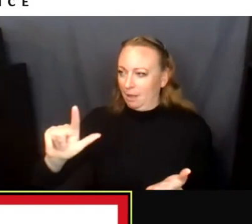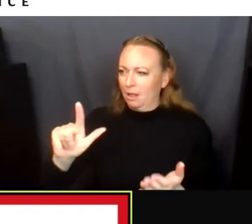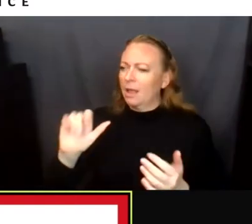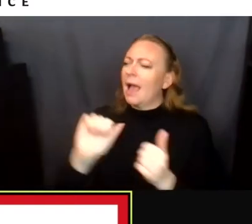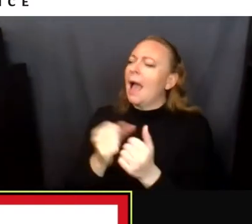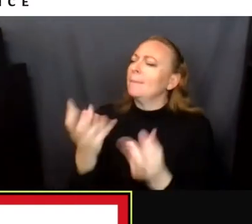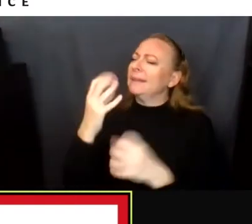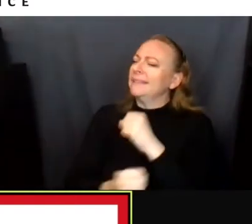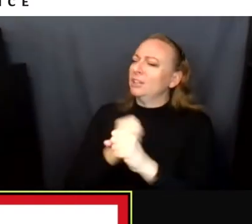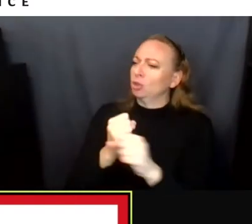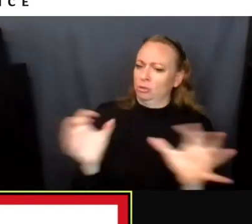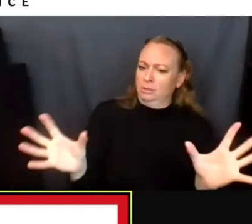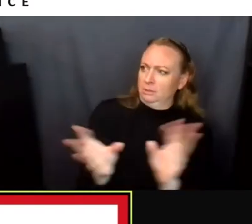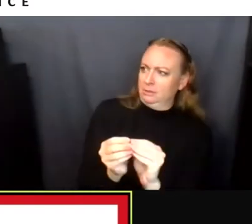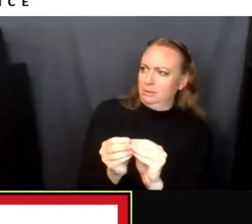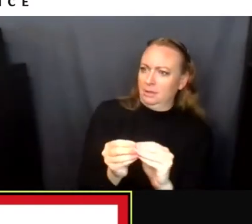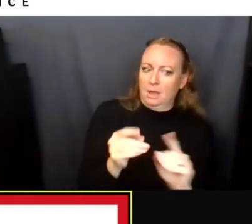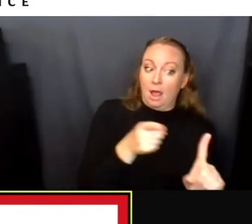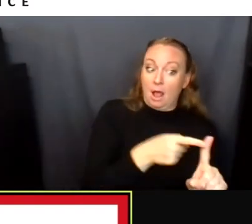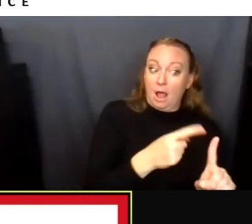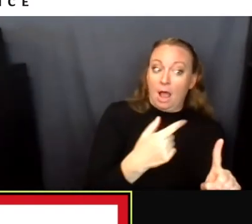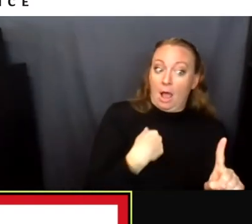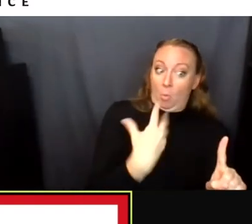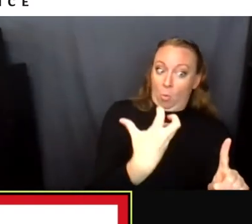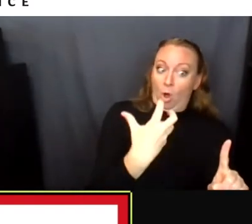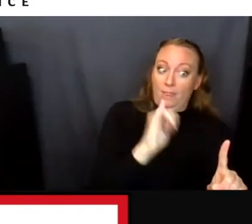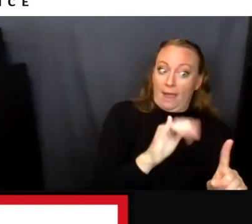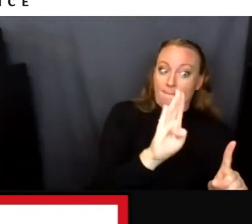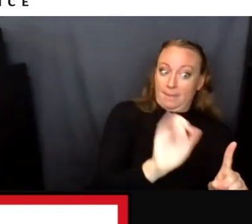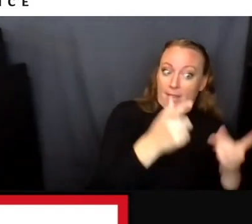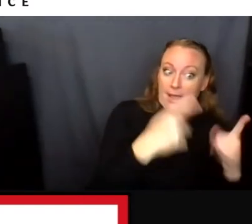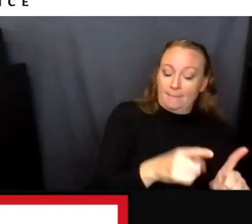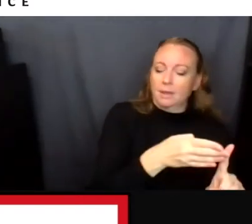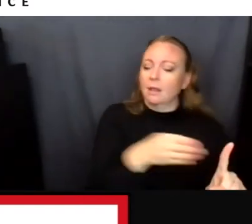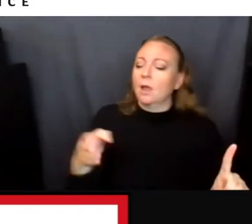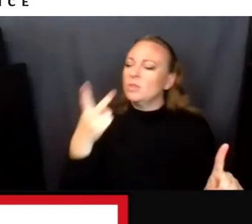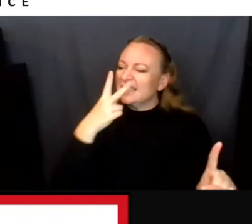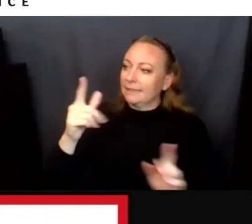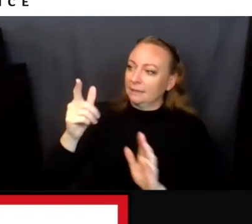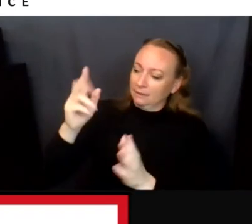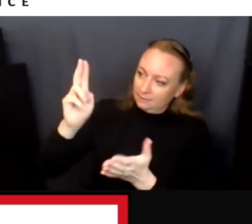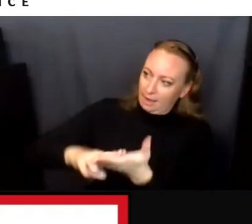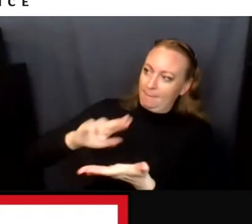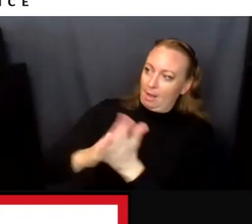and then seeing the bill signed into law? Well, actually that's a good question, in that it was quick.